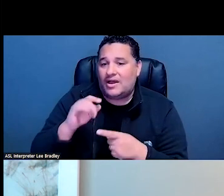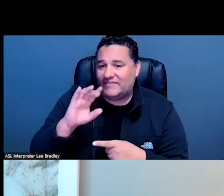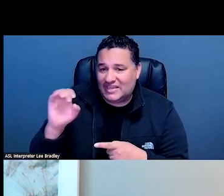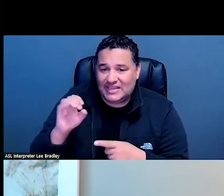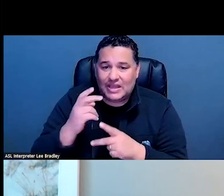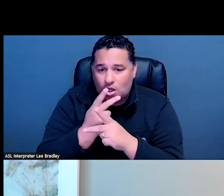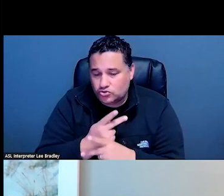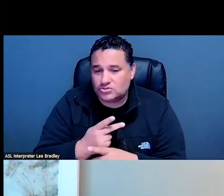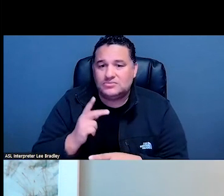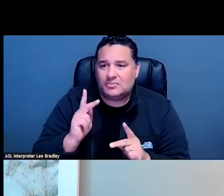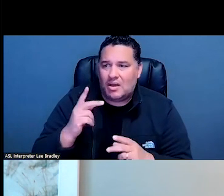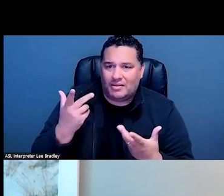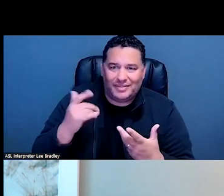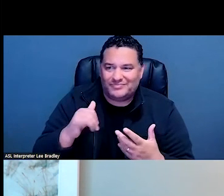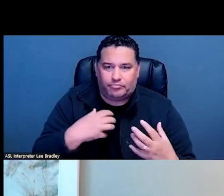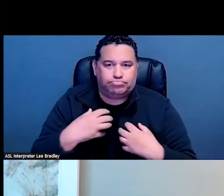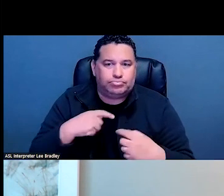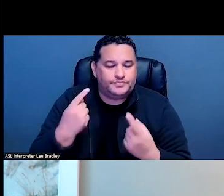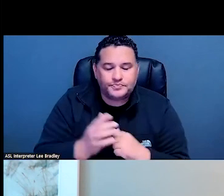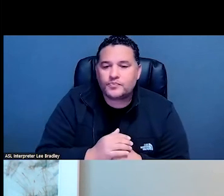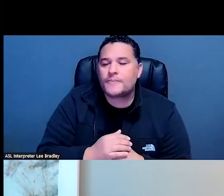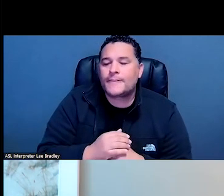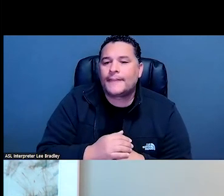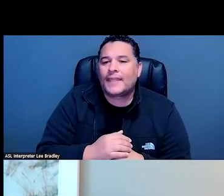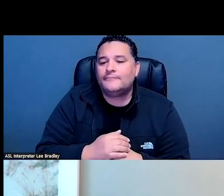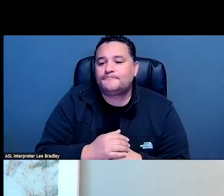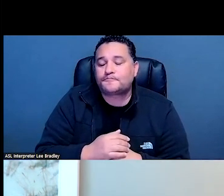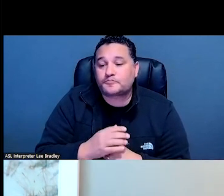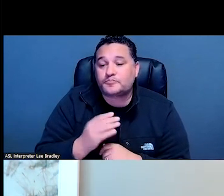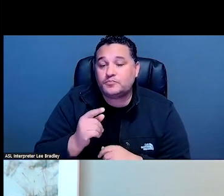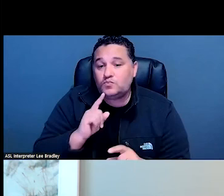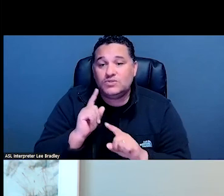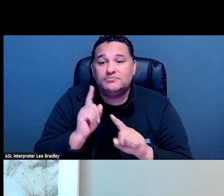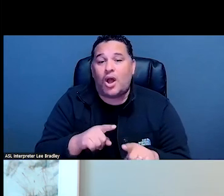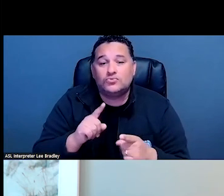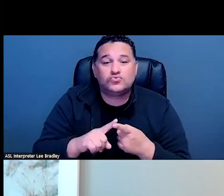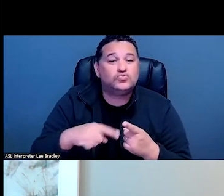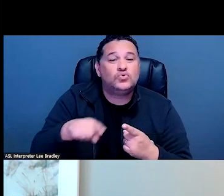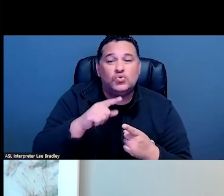CALCULATIONS. THAT'S SOMETHING THAT THE INDUSTRY HAS BEEN COMPLAINING ABOUT. THE FACTS END WITH